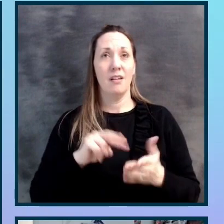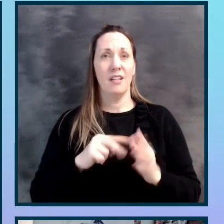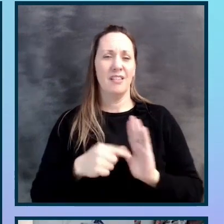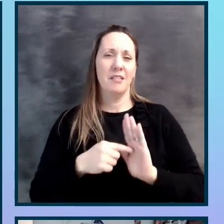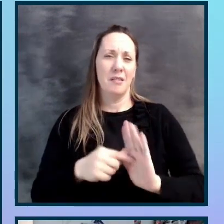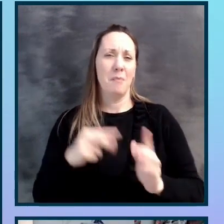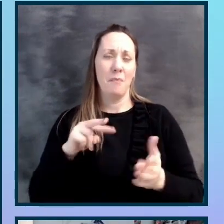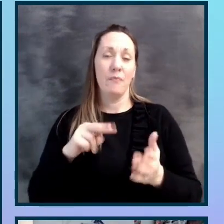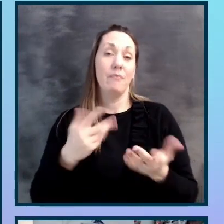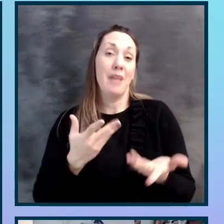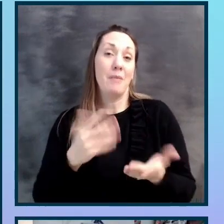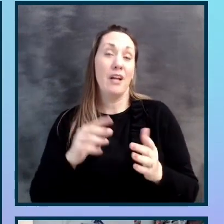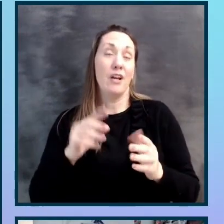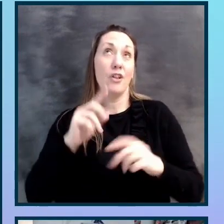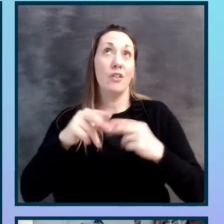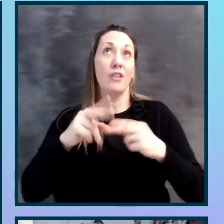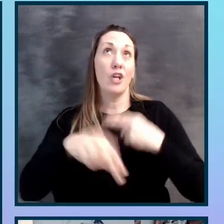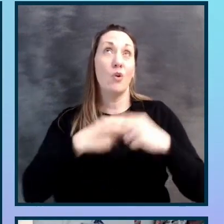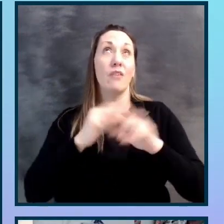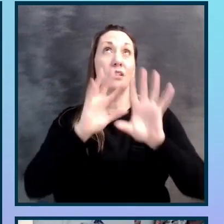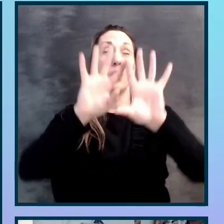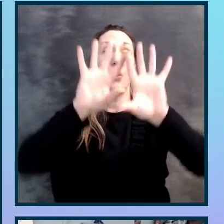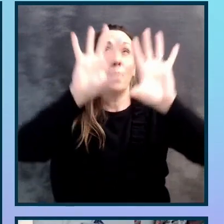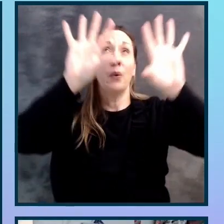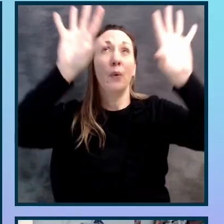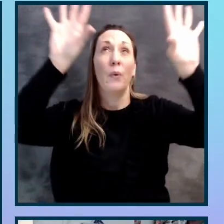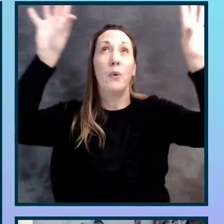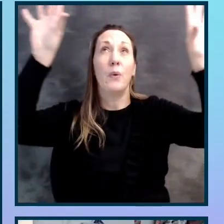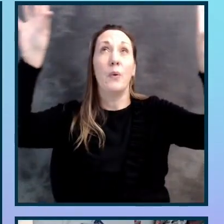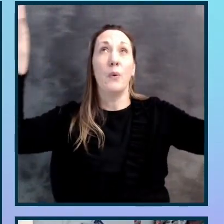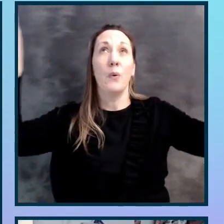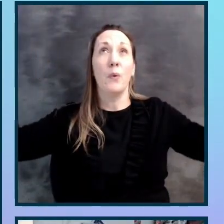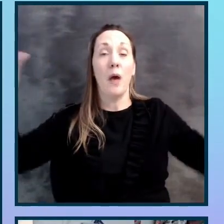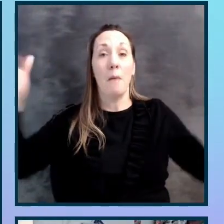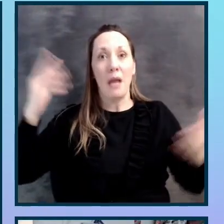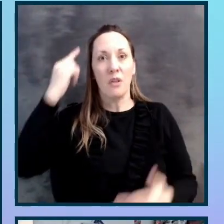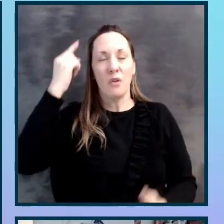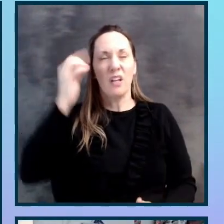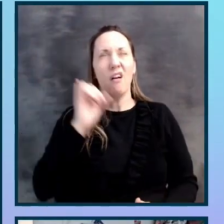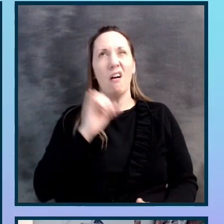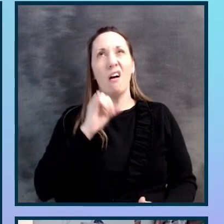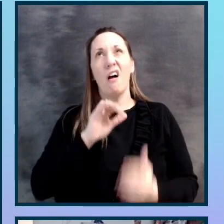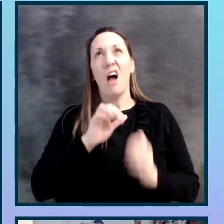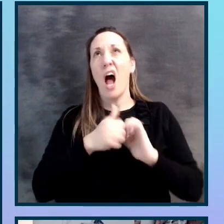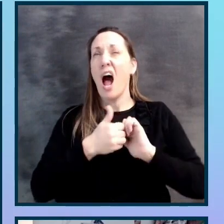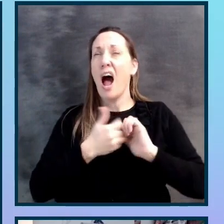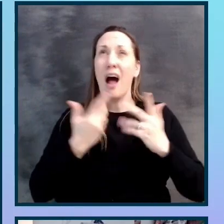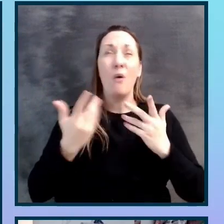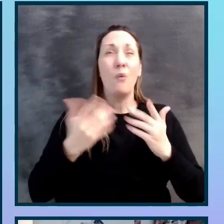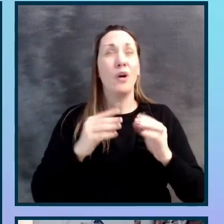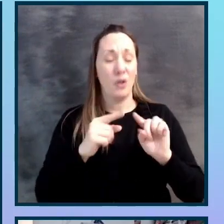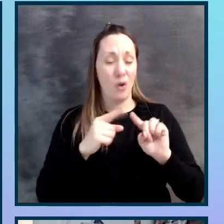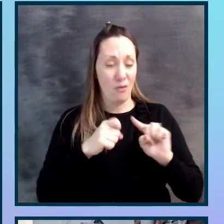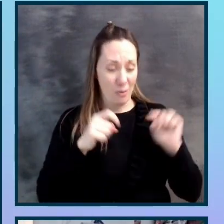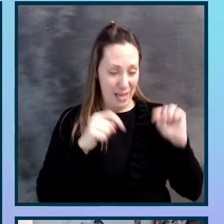and they might be thinking, "Holy crap! How are we going to get there? How are we going to move from where we're at